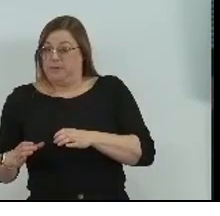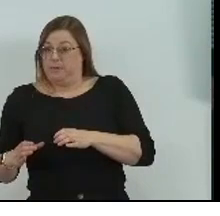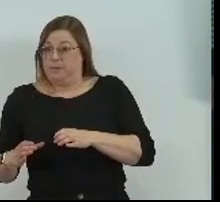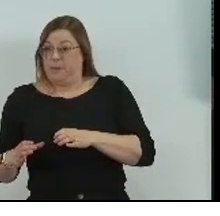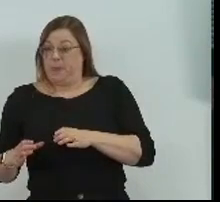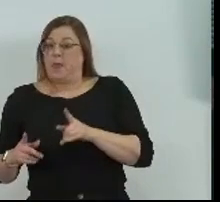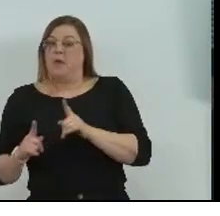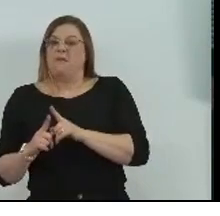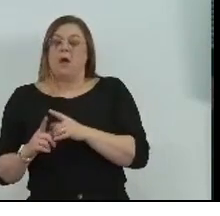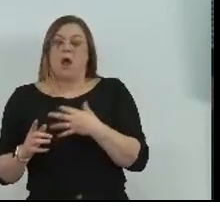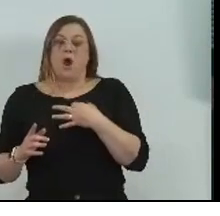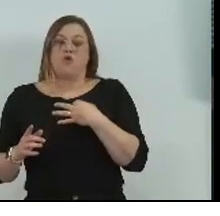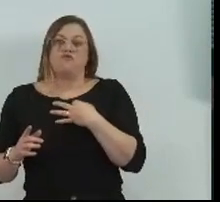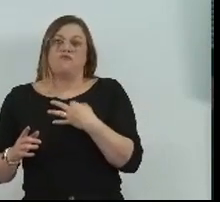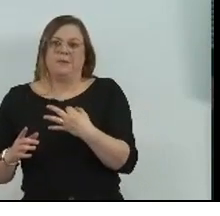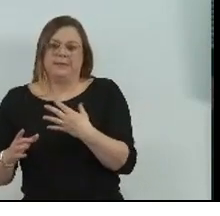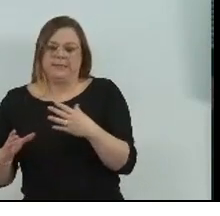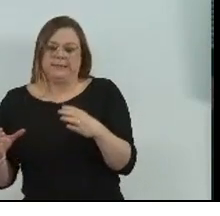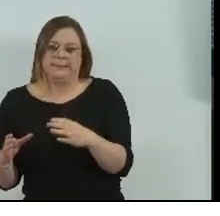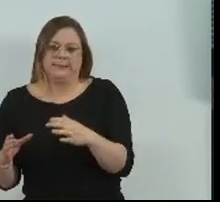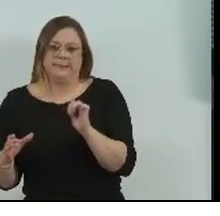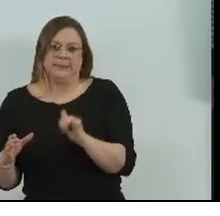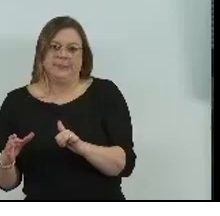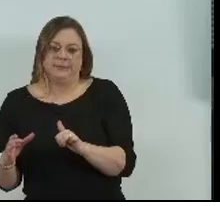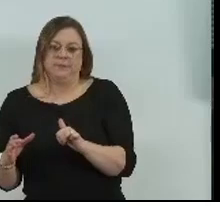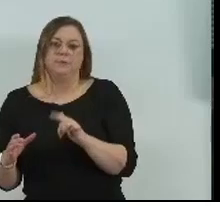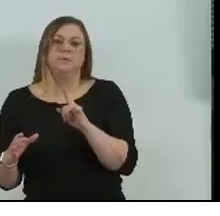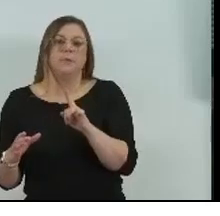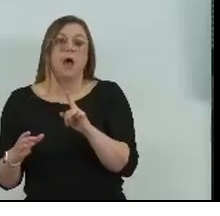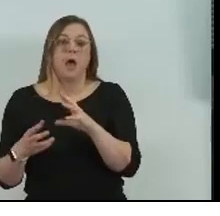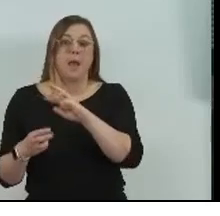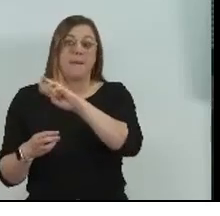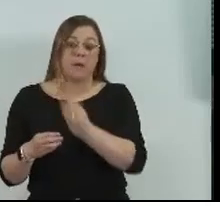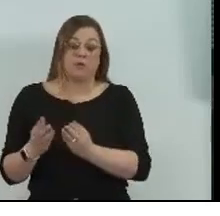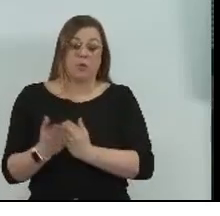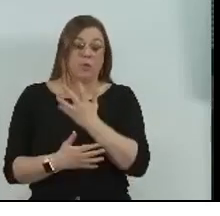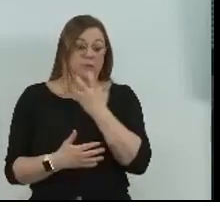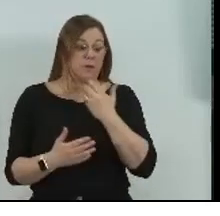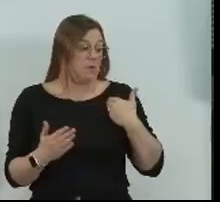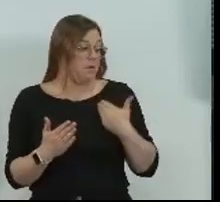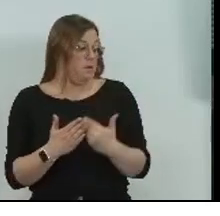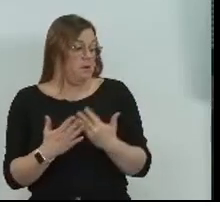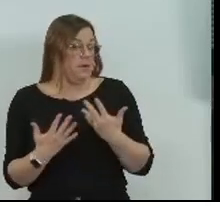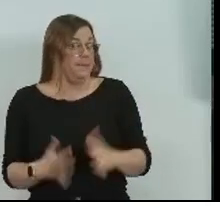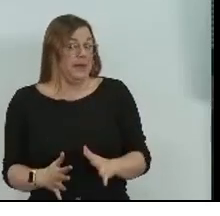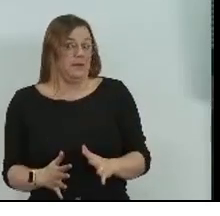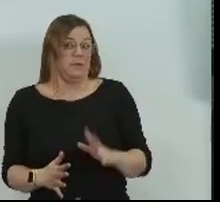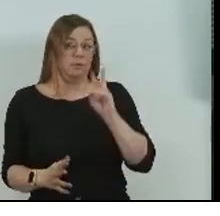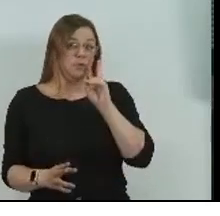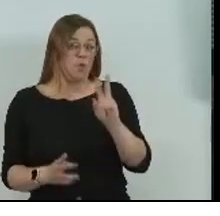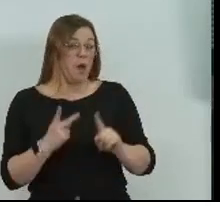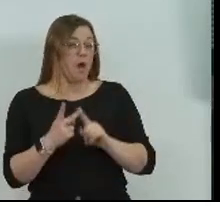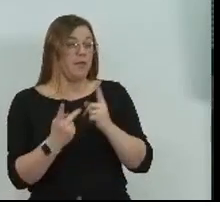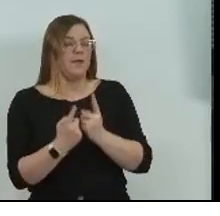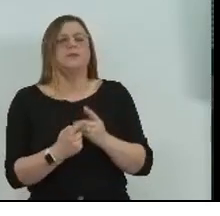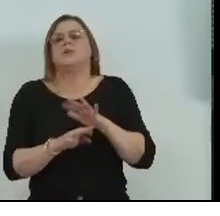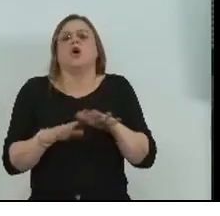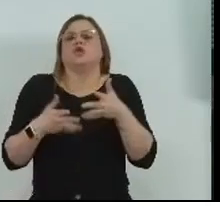like representing, representing the team. And I think that within the Paralympics over the summer, presumably you saw other things rather than just being a competitor.